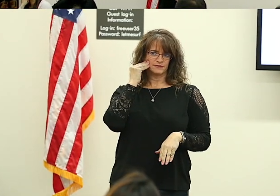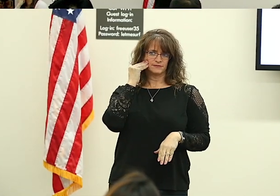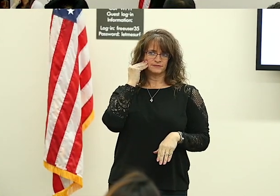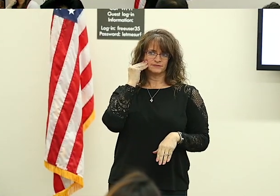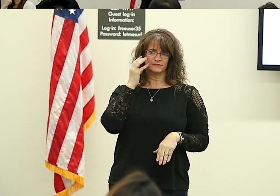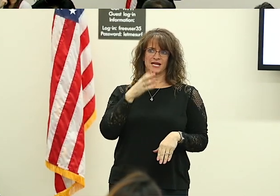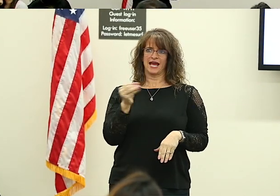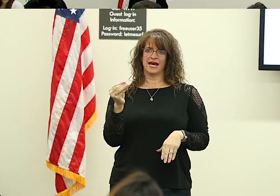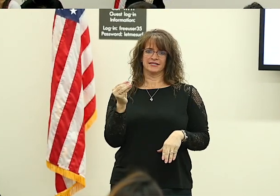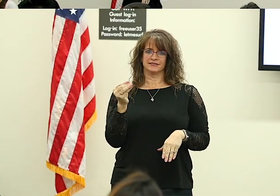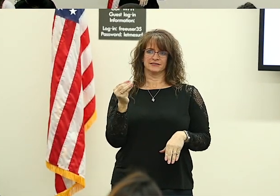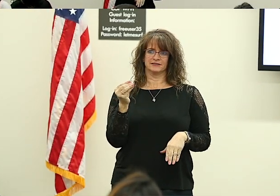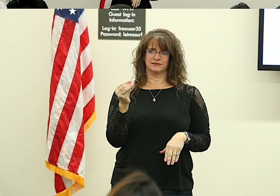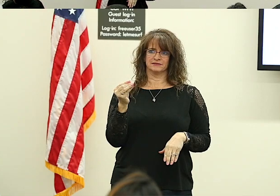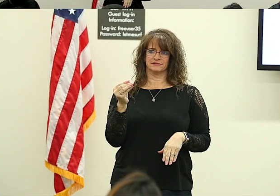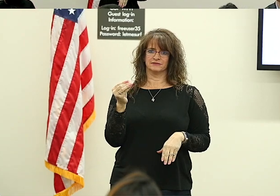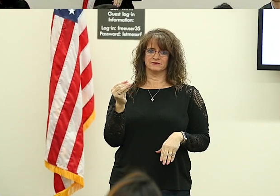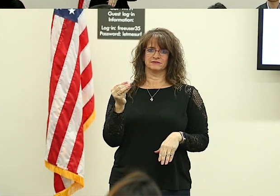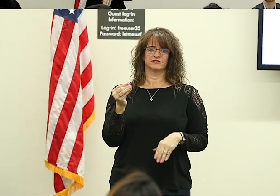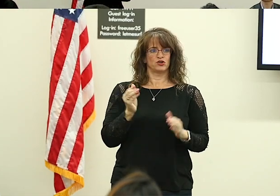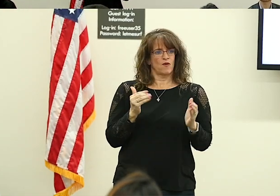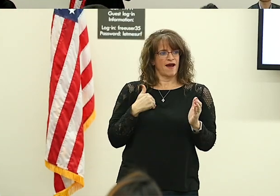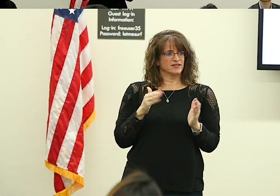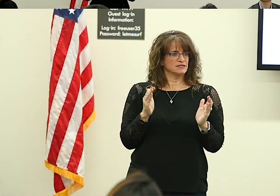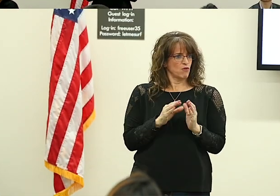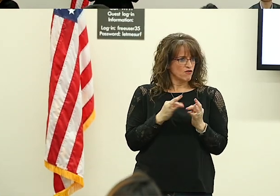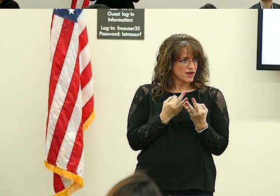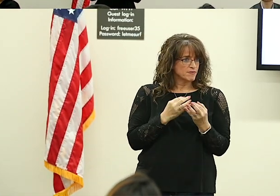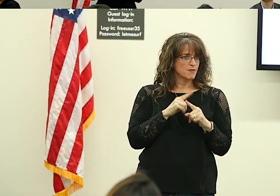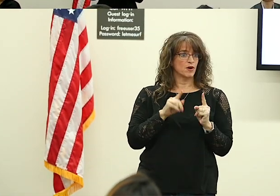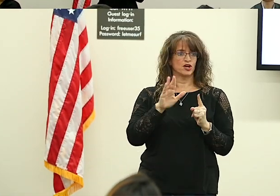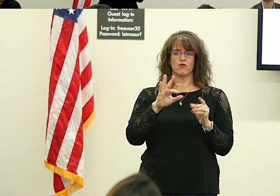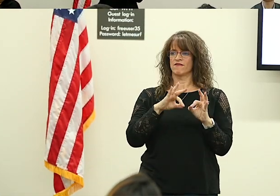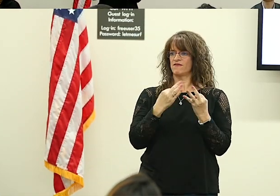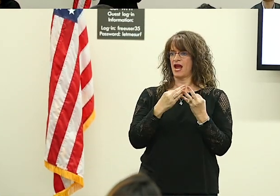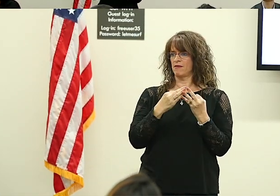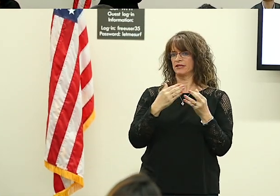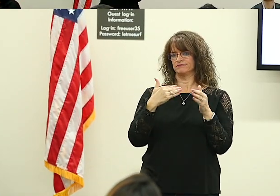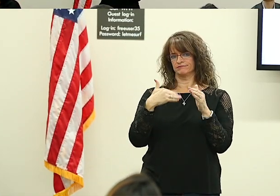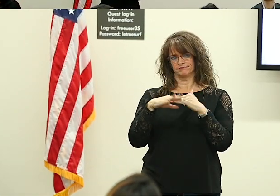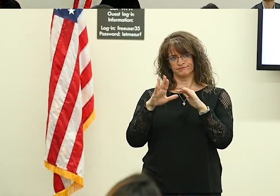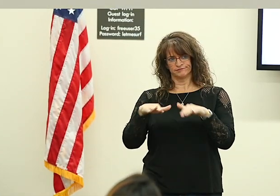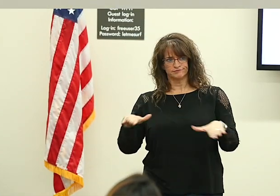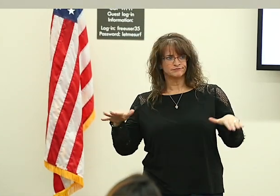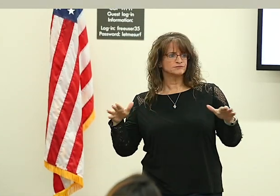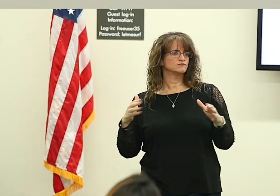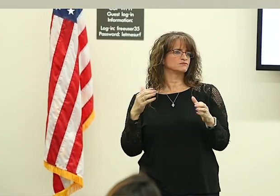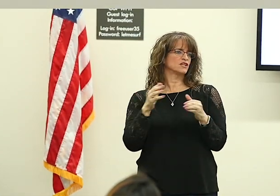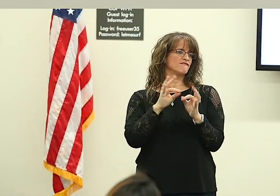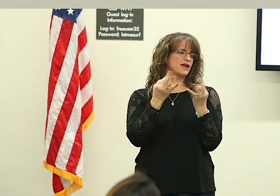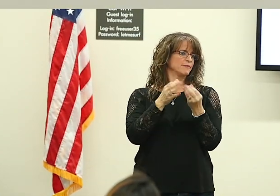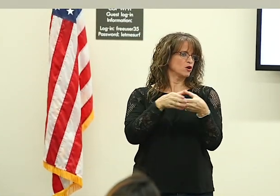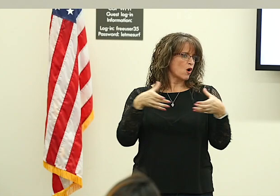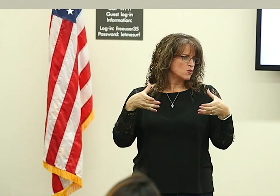and it's for a smaller family, and then your family grows? What will happen? Okay, so if you purchase the house